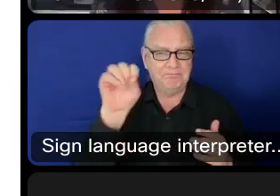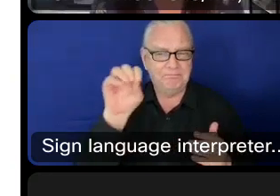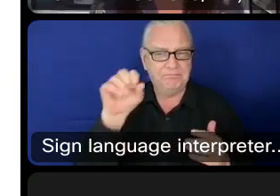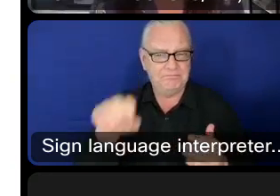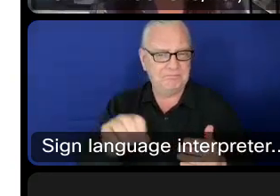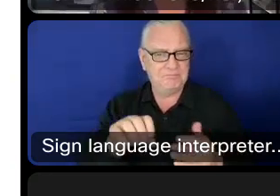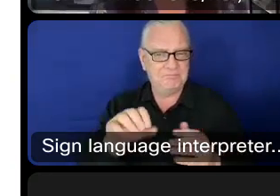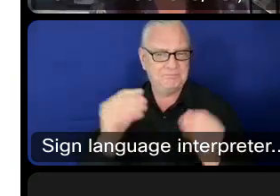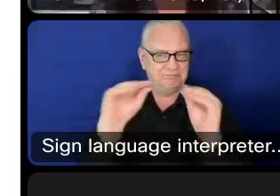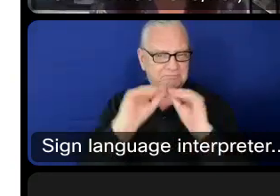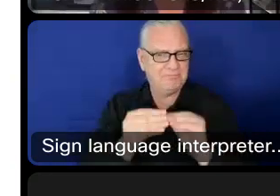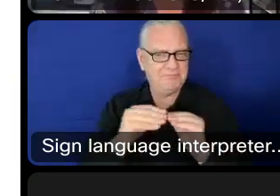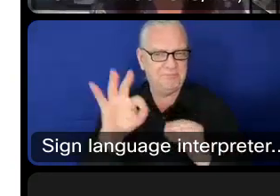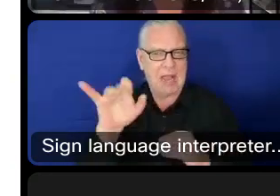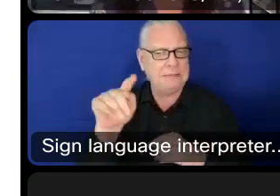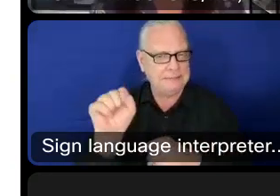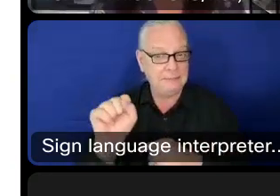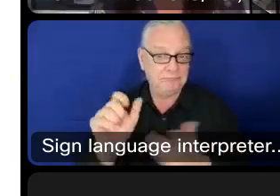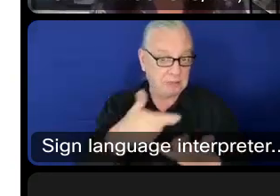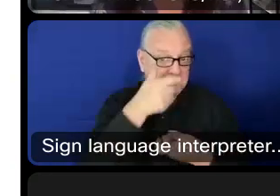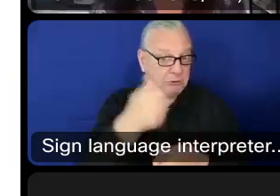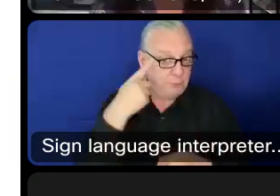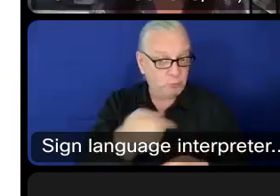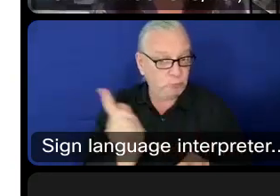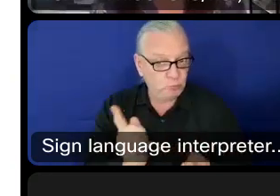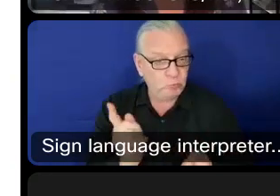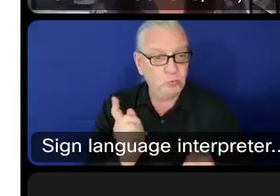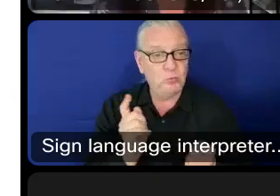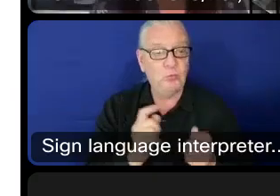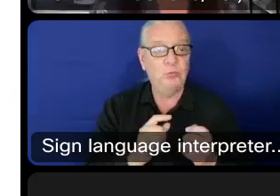facts that might be of interest to you and often are pretty